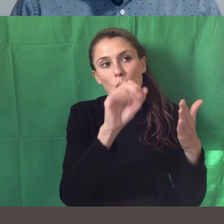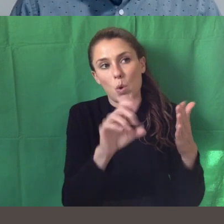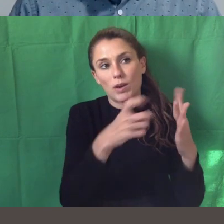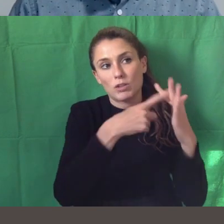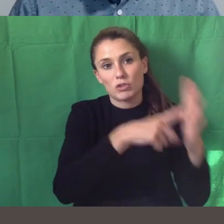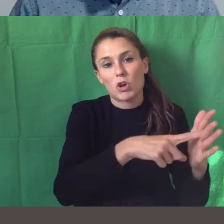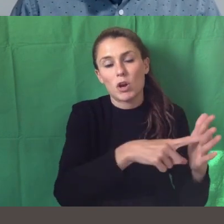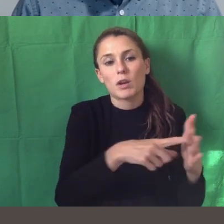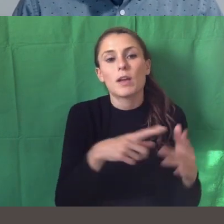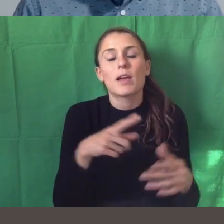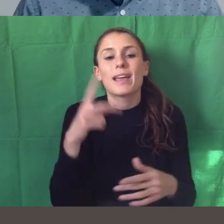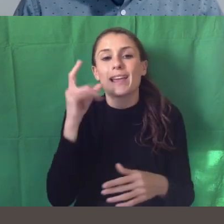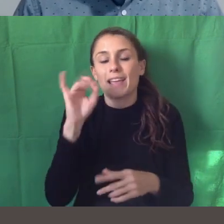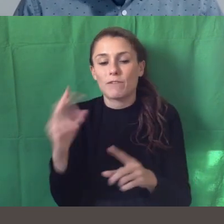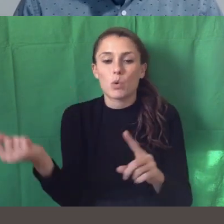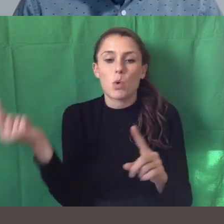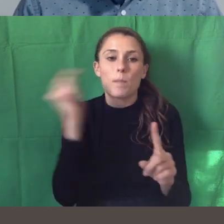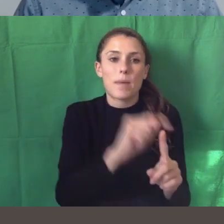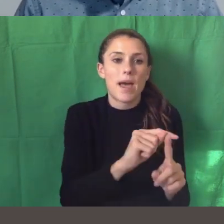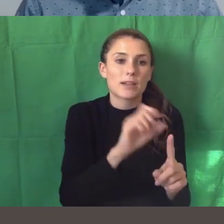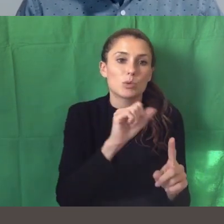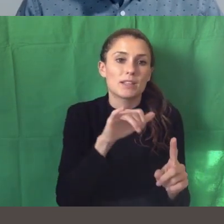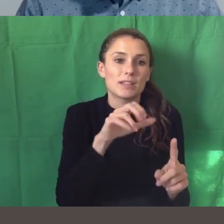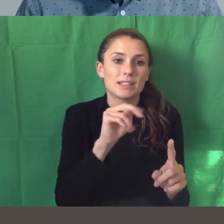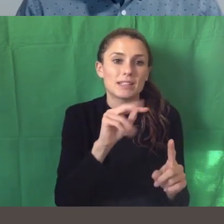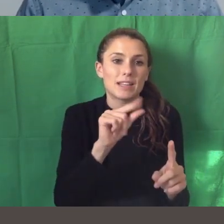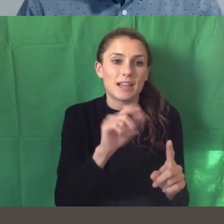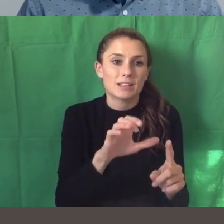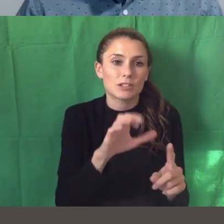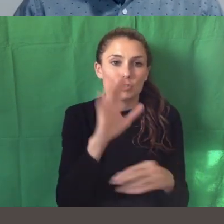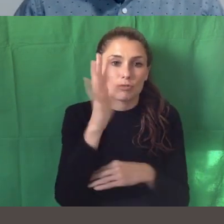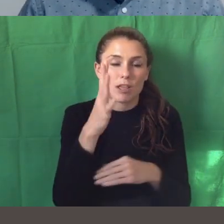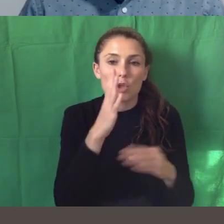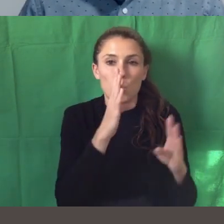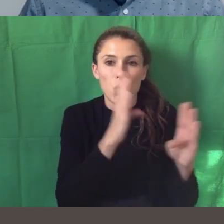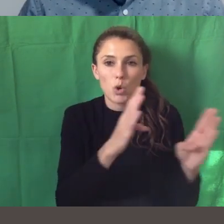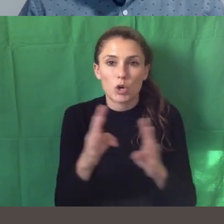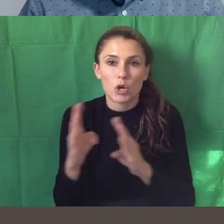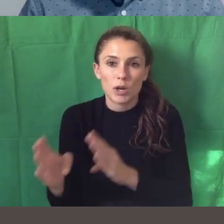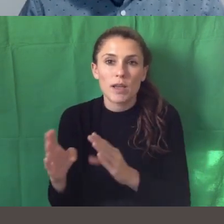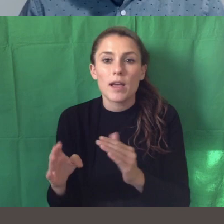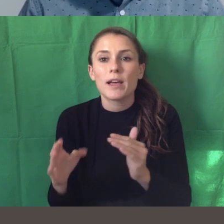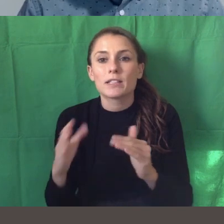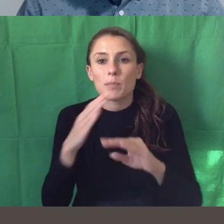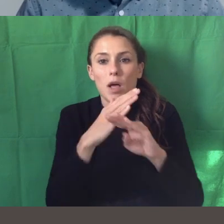if you go back to the tree, you'll see that the order of byte code is pretty much a bottom-up walking of the AST.